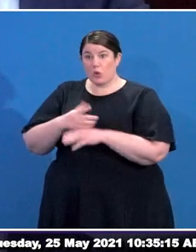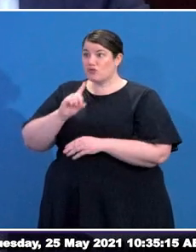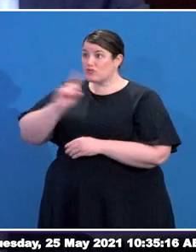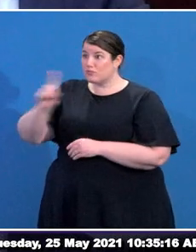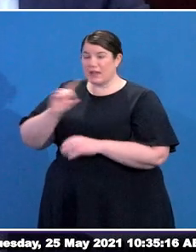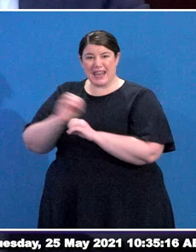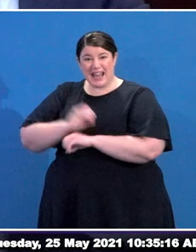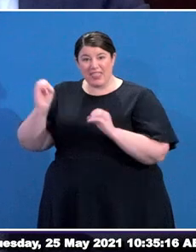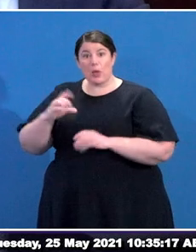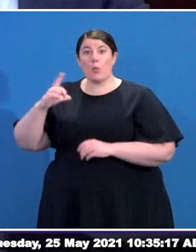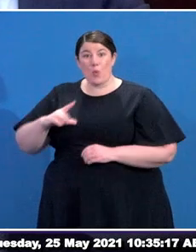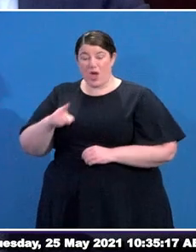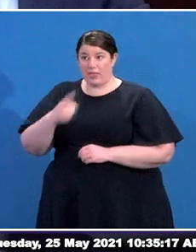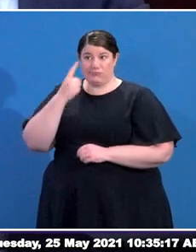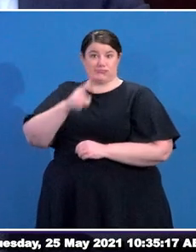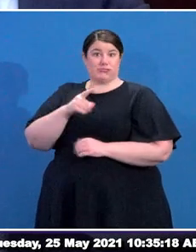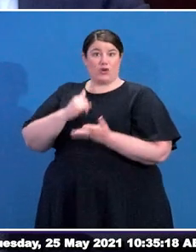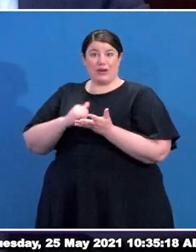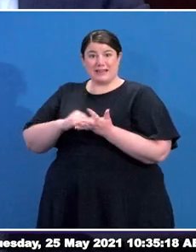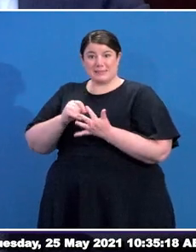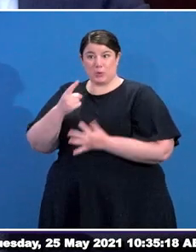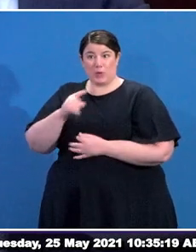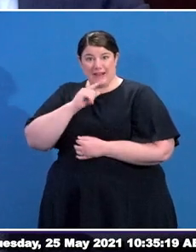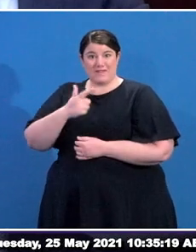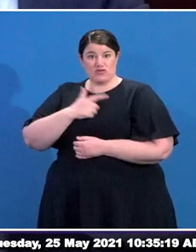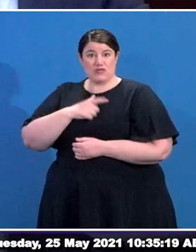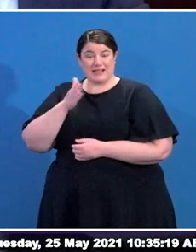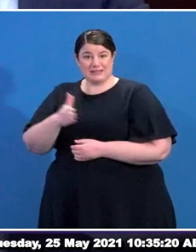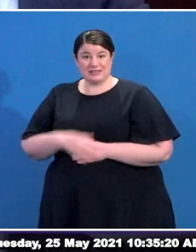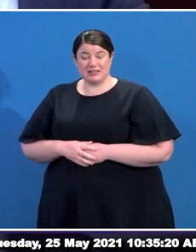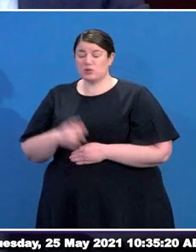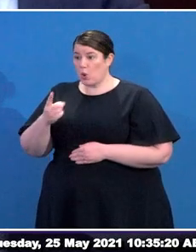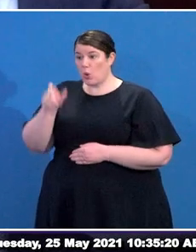because they are afraid. And the exact reason why this beautiful support worker who is still there today,